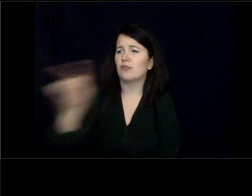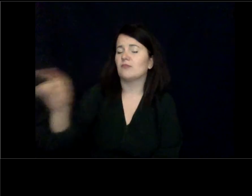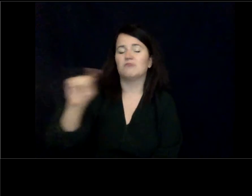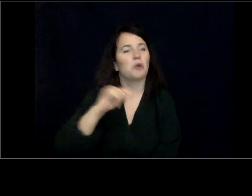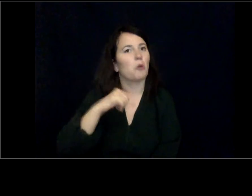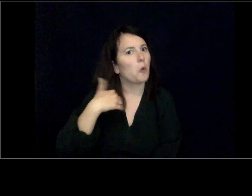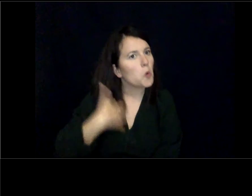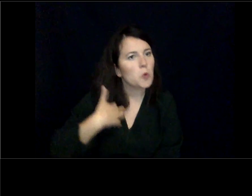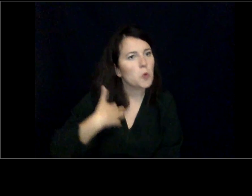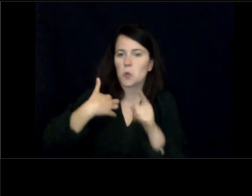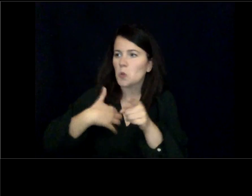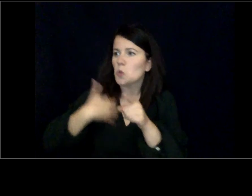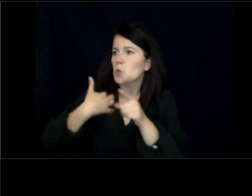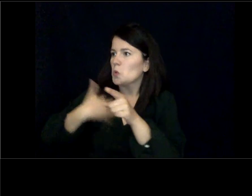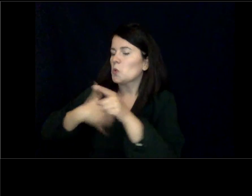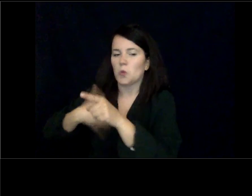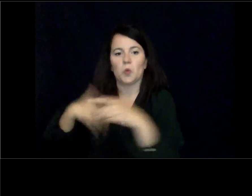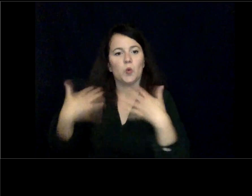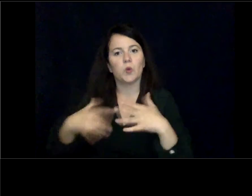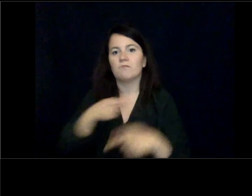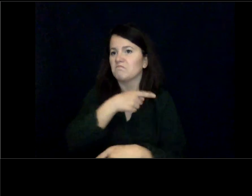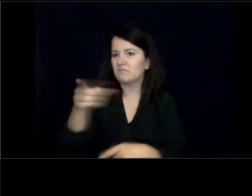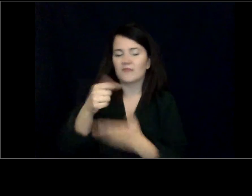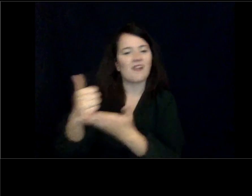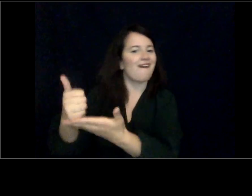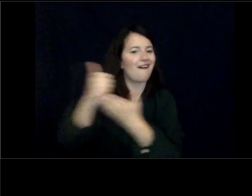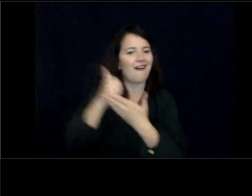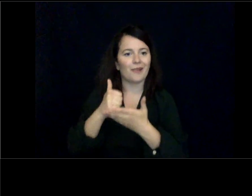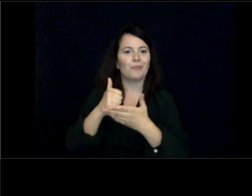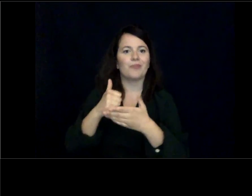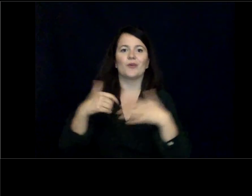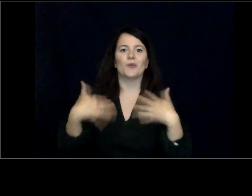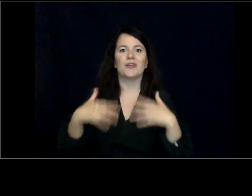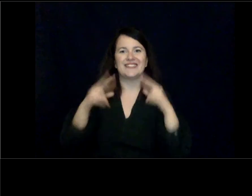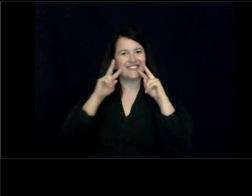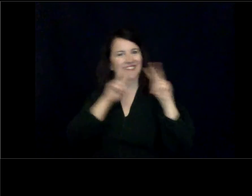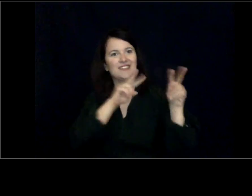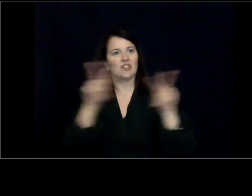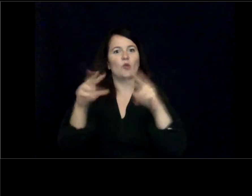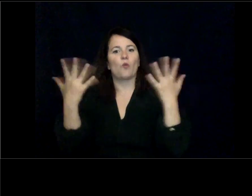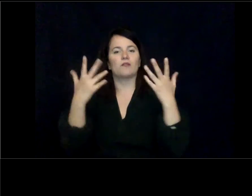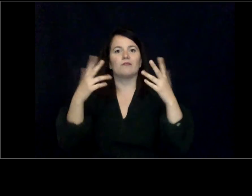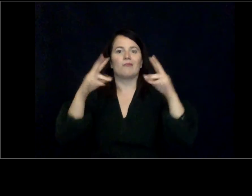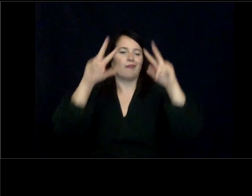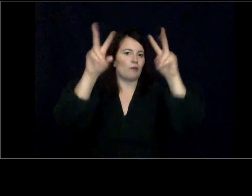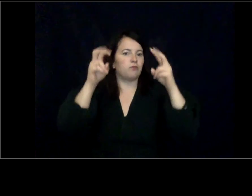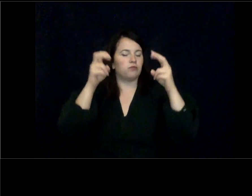They have really helped to identify important challenges in the process.